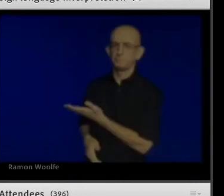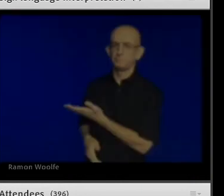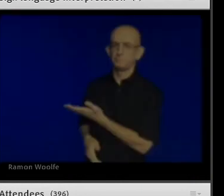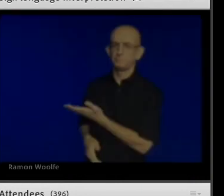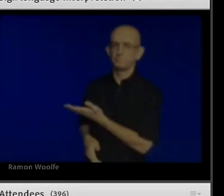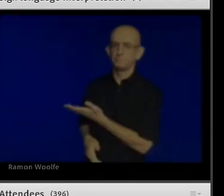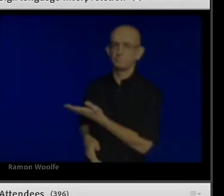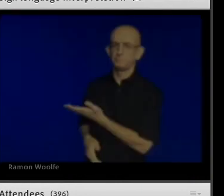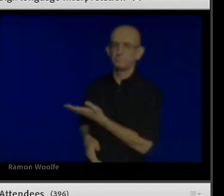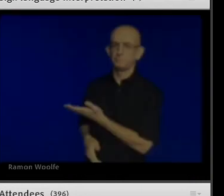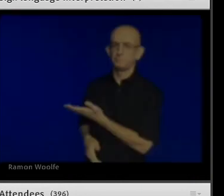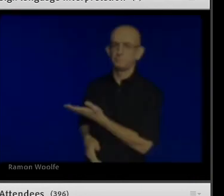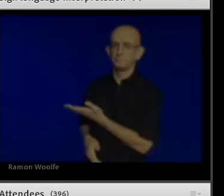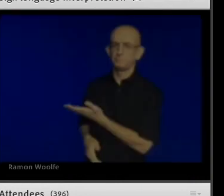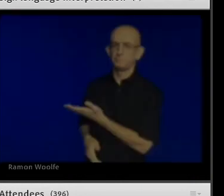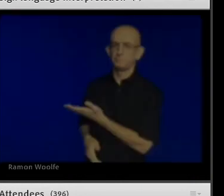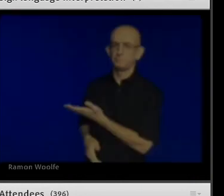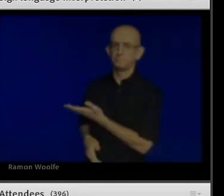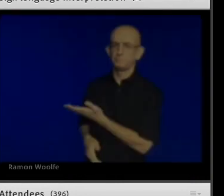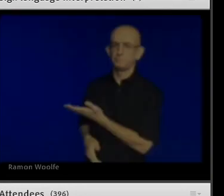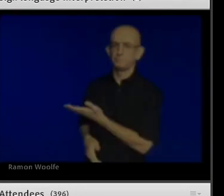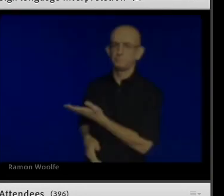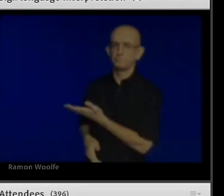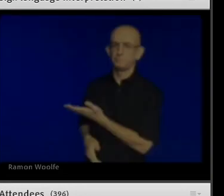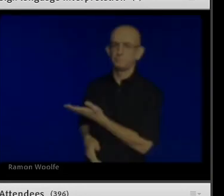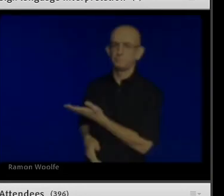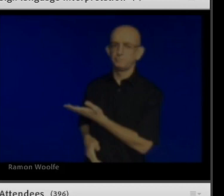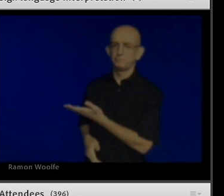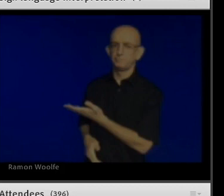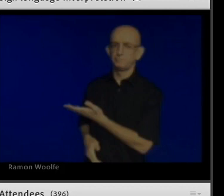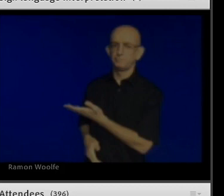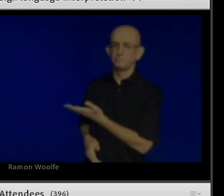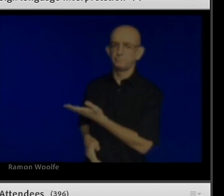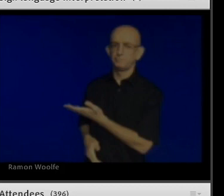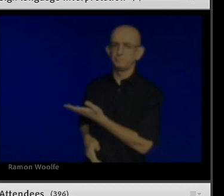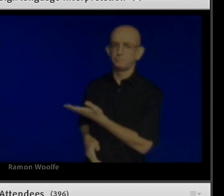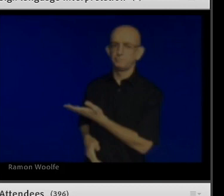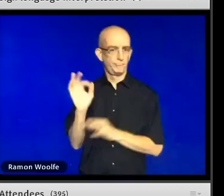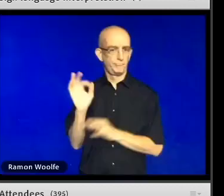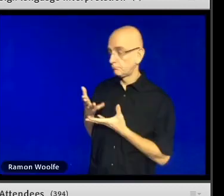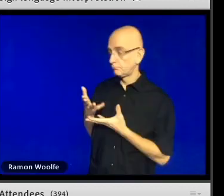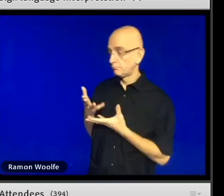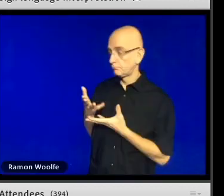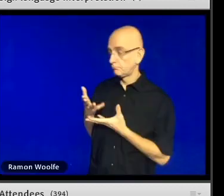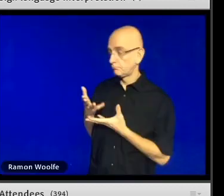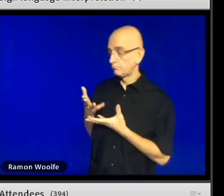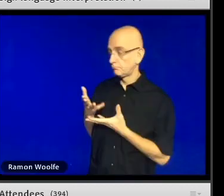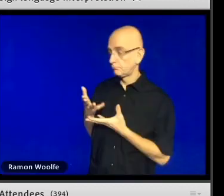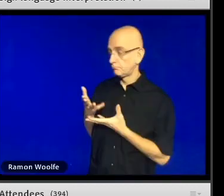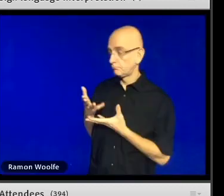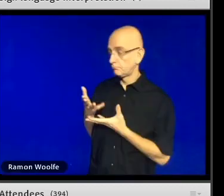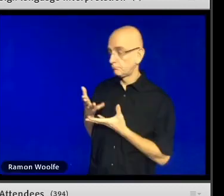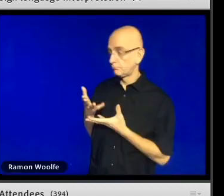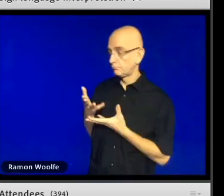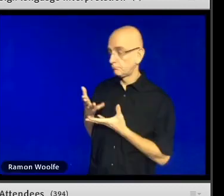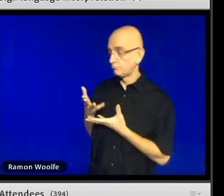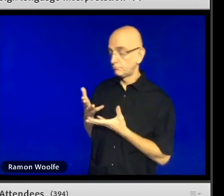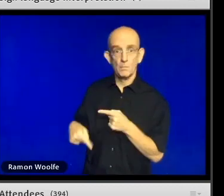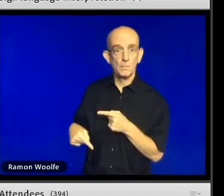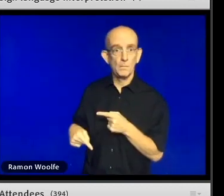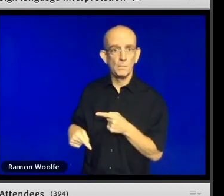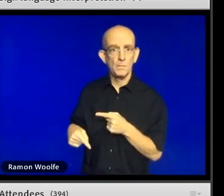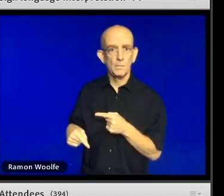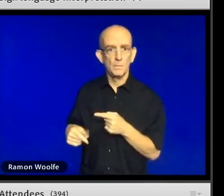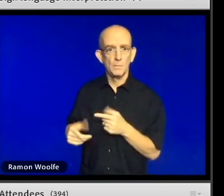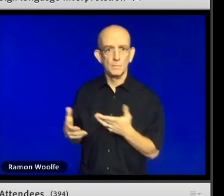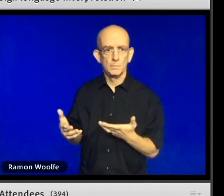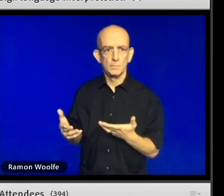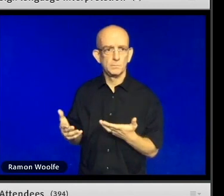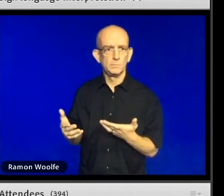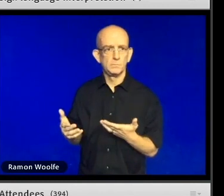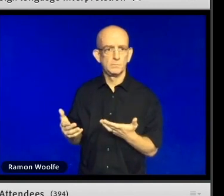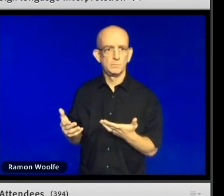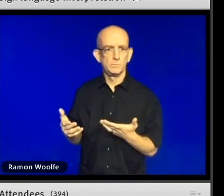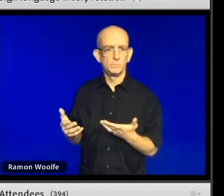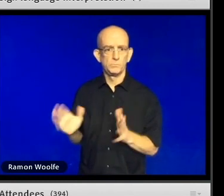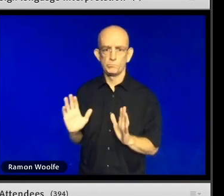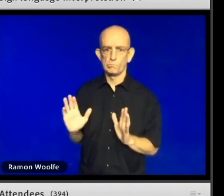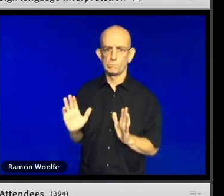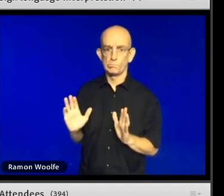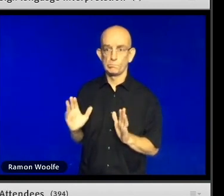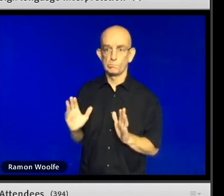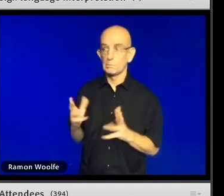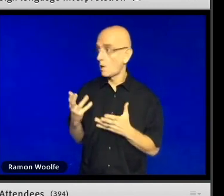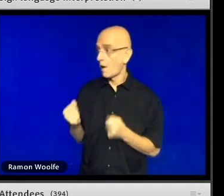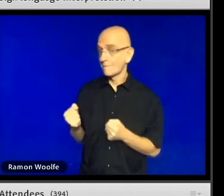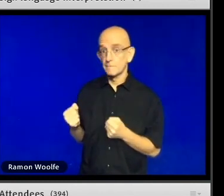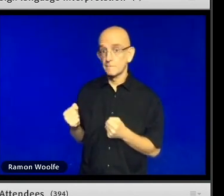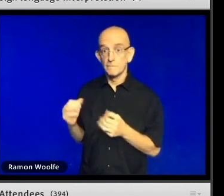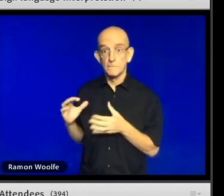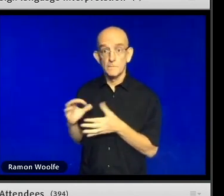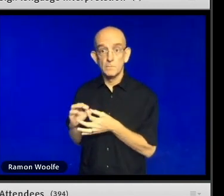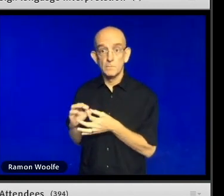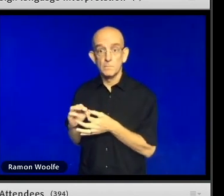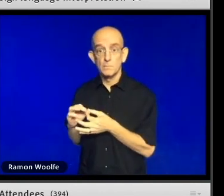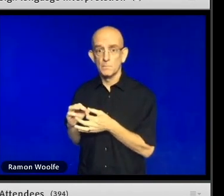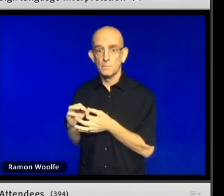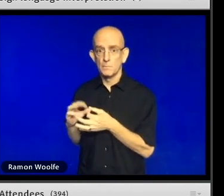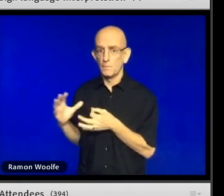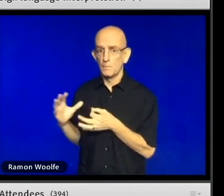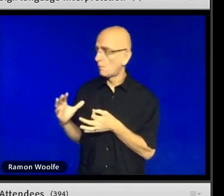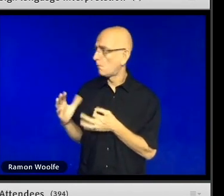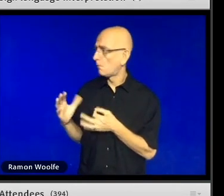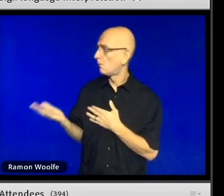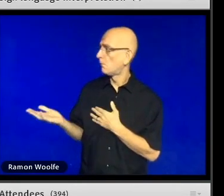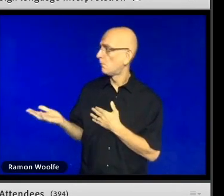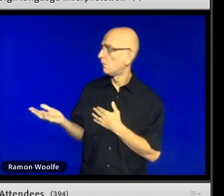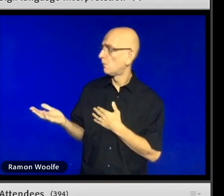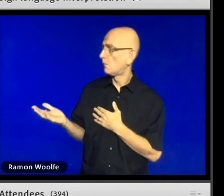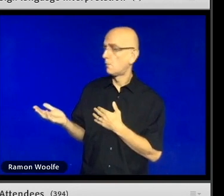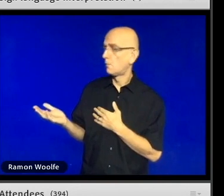livelihood for persons with disabilities and at risk group. This includes to hill care